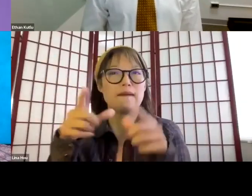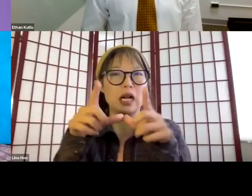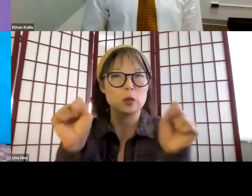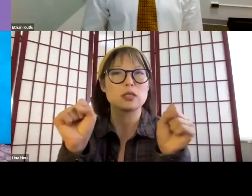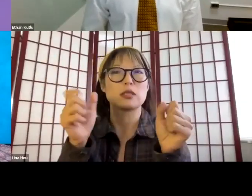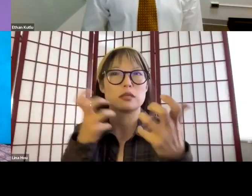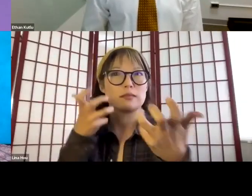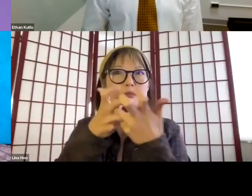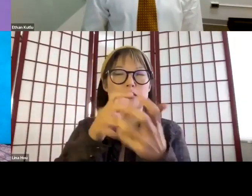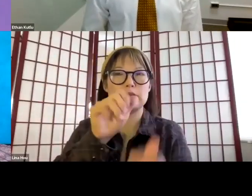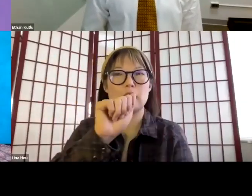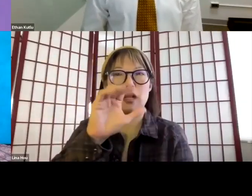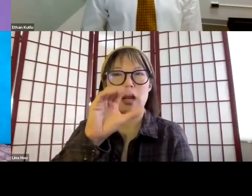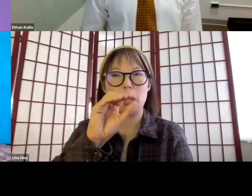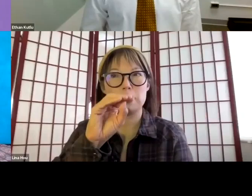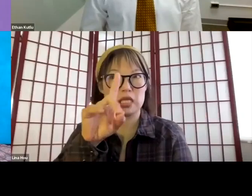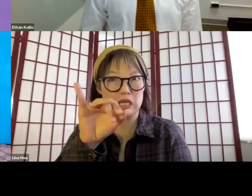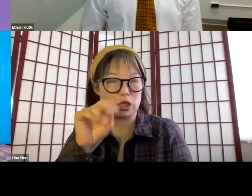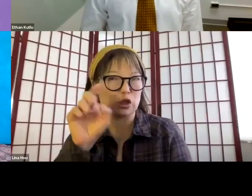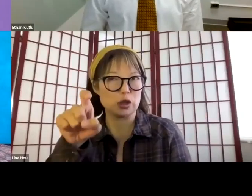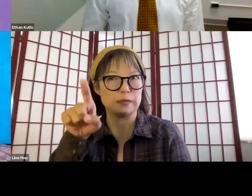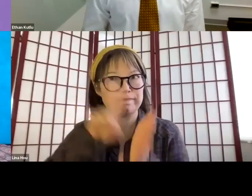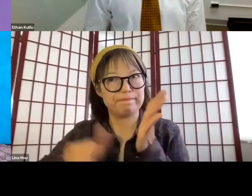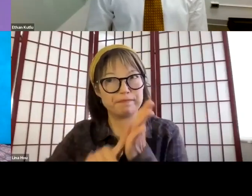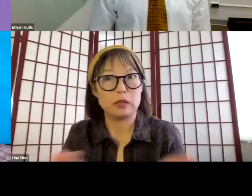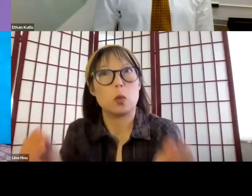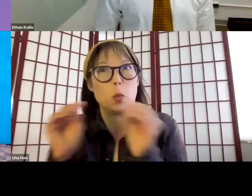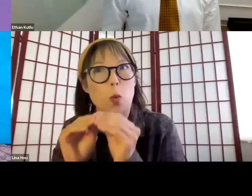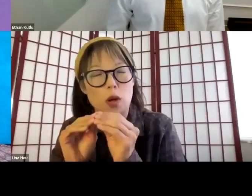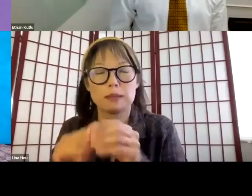We accommodate them very well, and we adapt to who they are and how they sign.